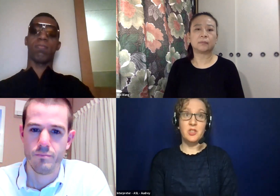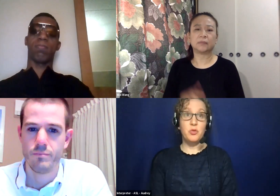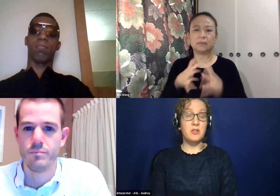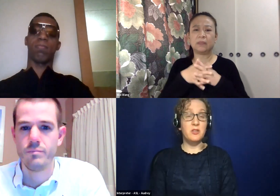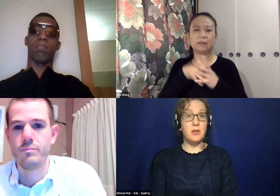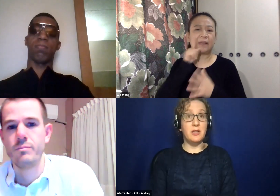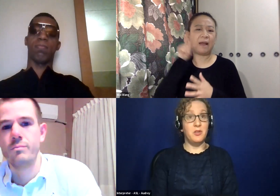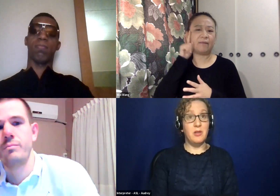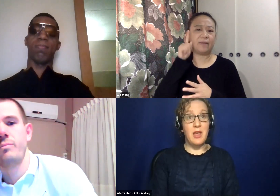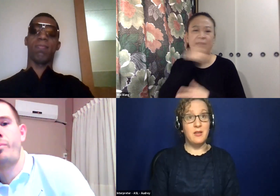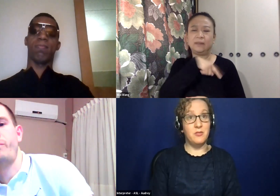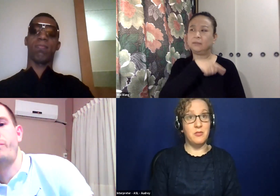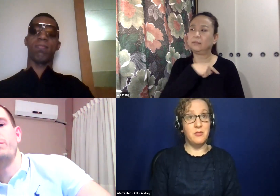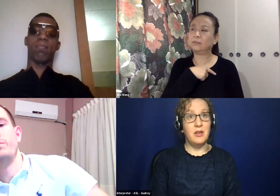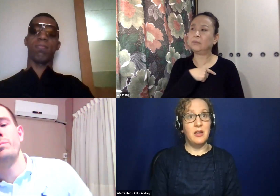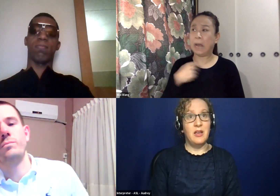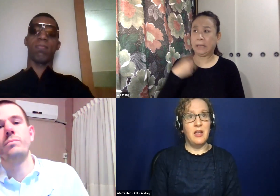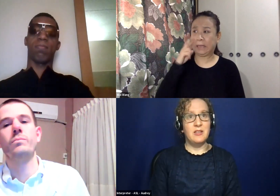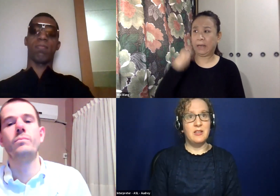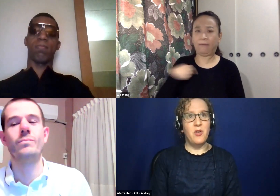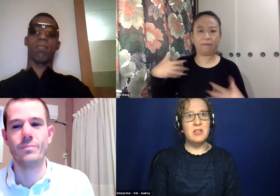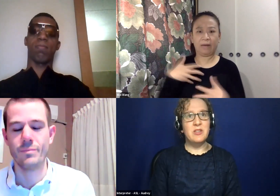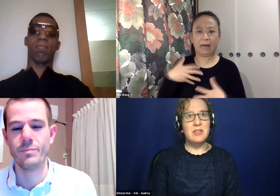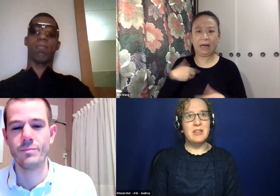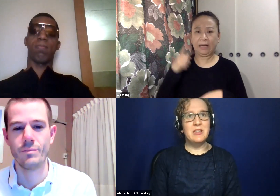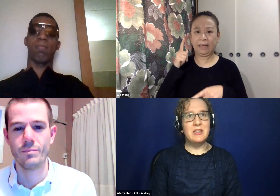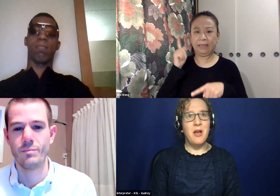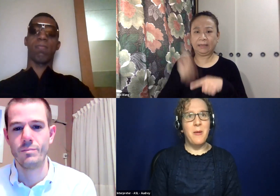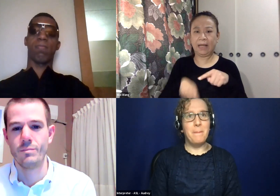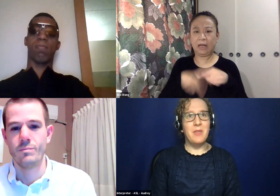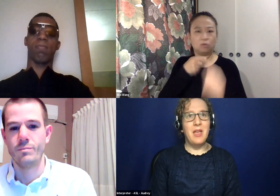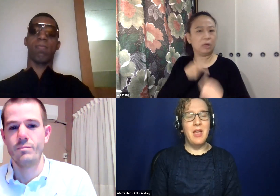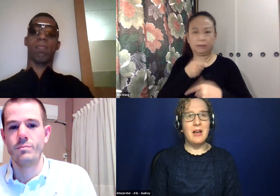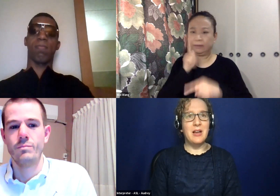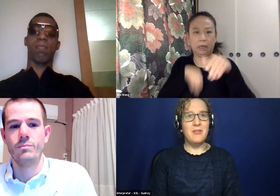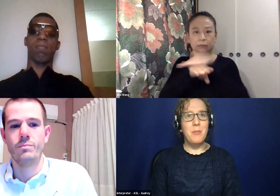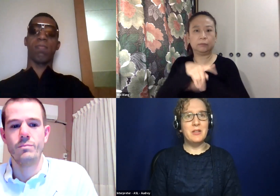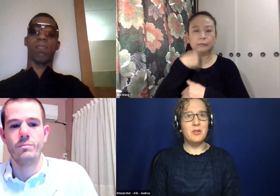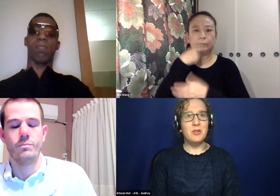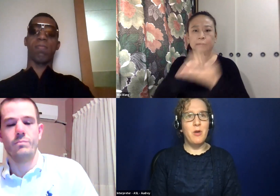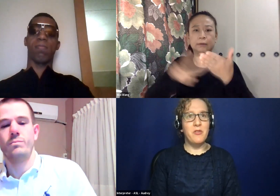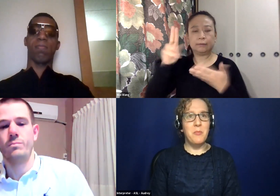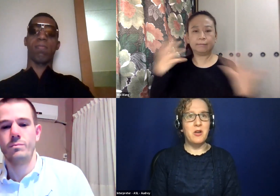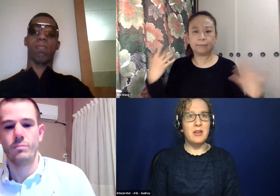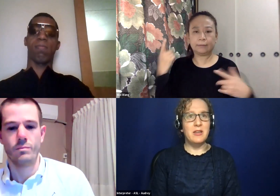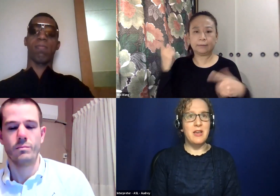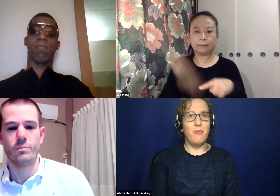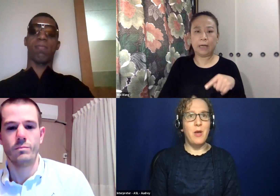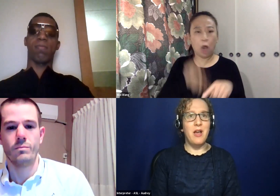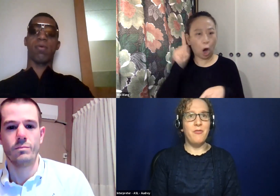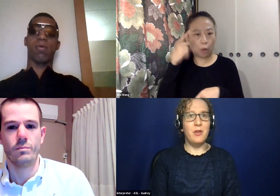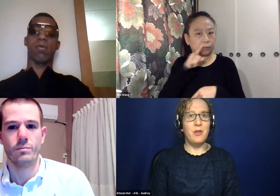you can do it. So it was interesting to become kind of a mentor to other American Deaf when I